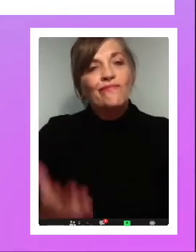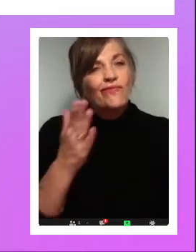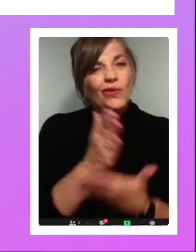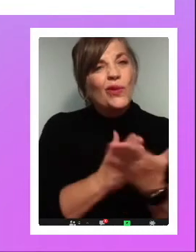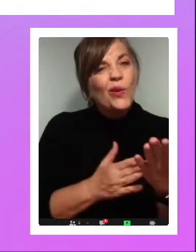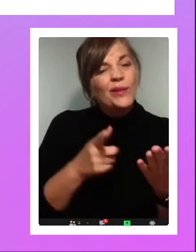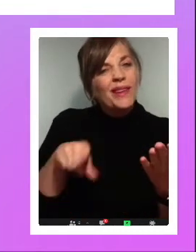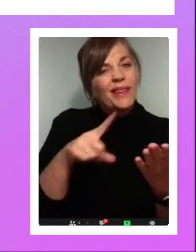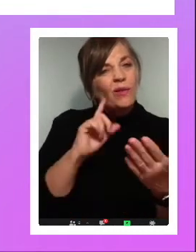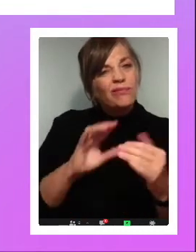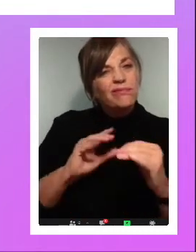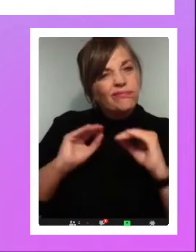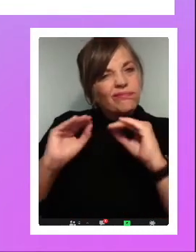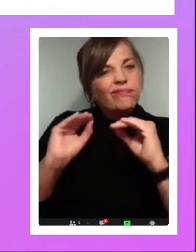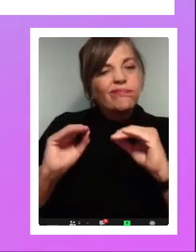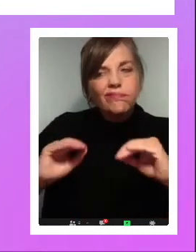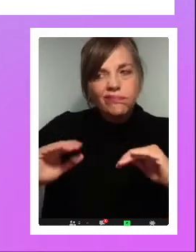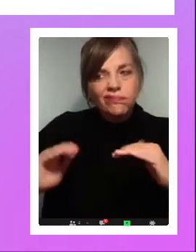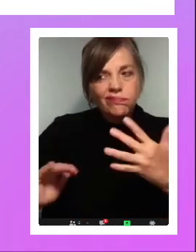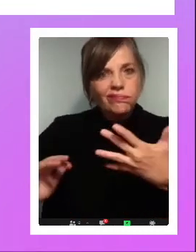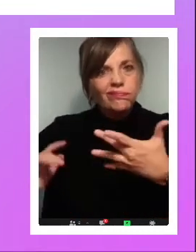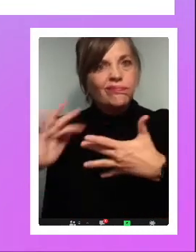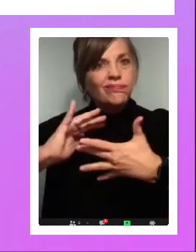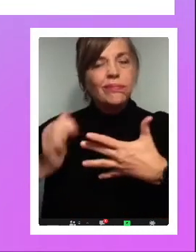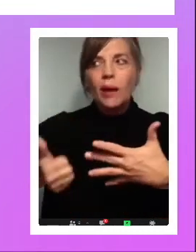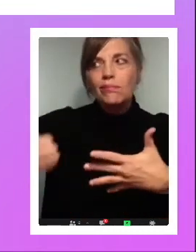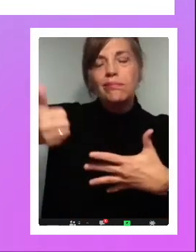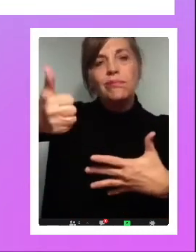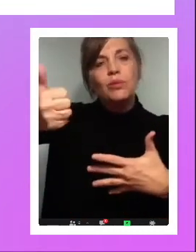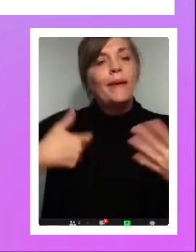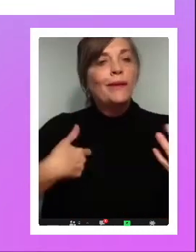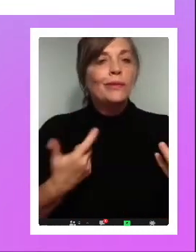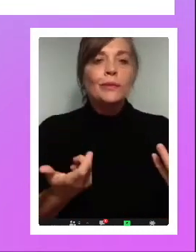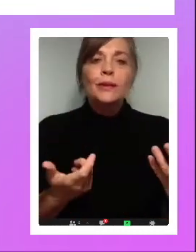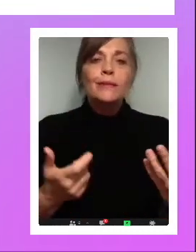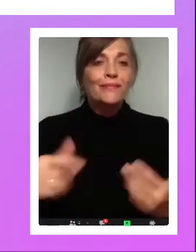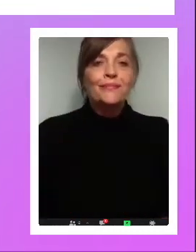And I would say that it may even be a marketing opportunity